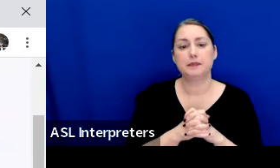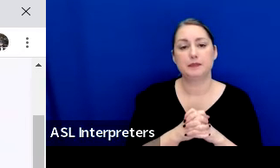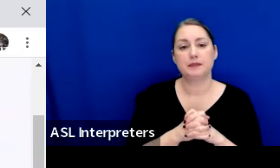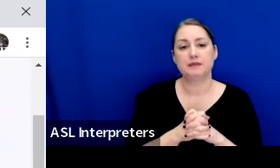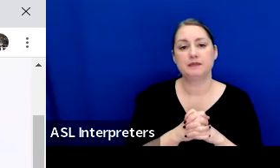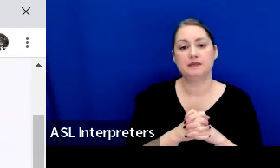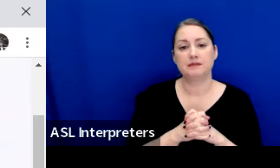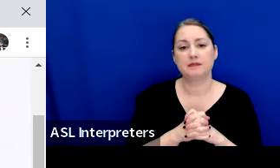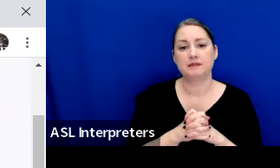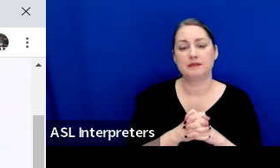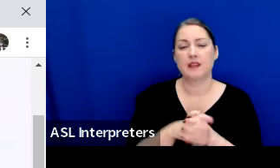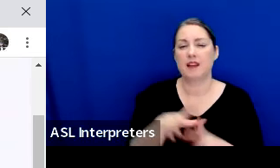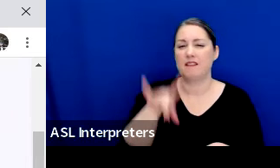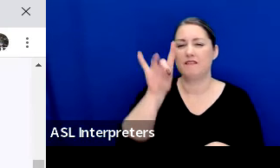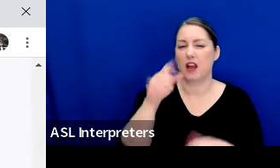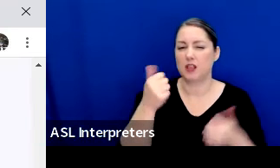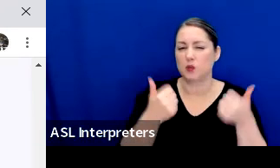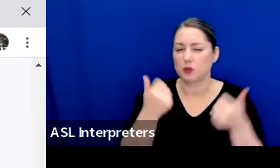I've got to find one of graphing, let's see.